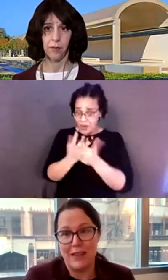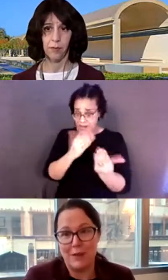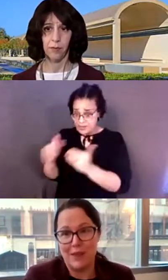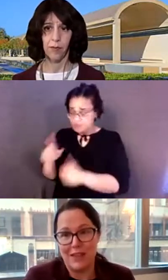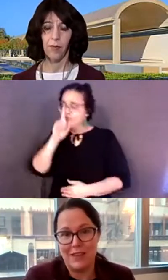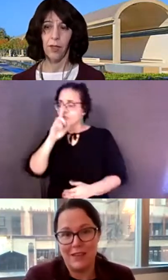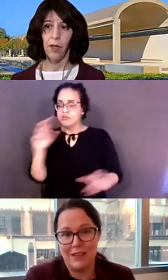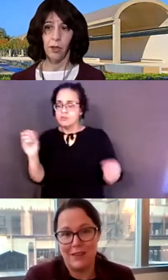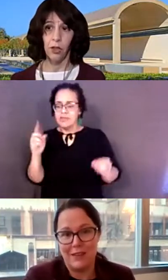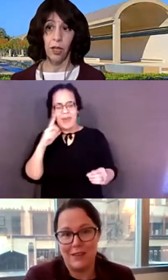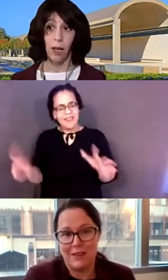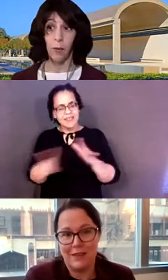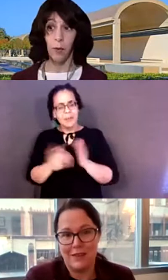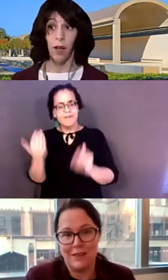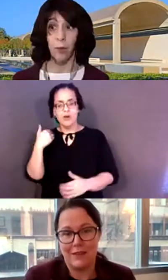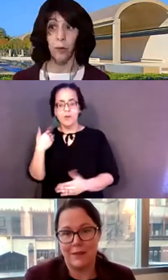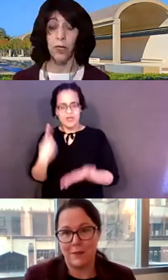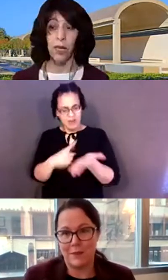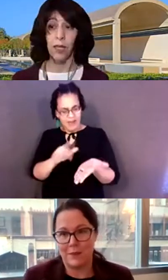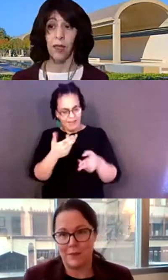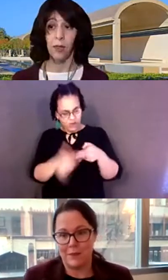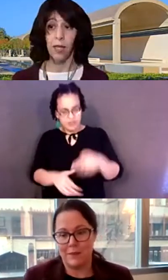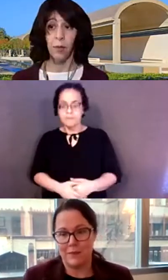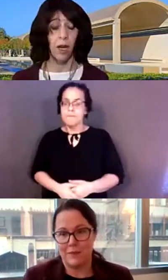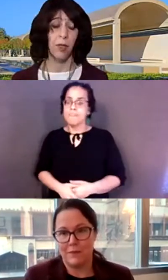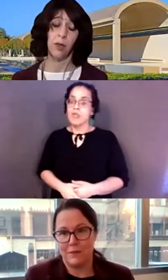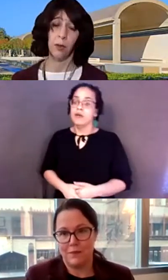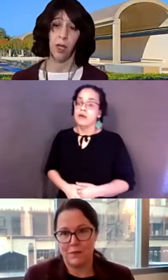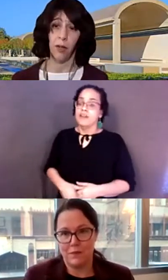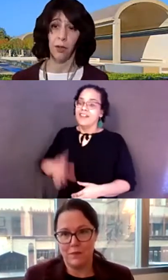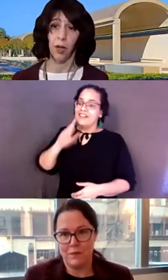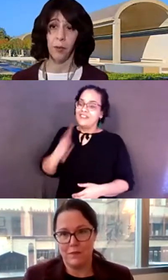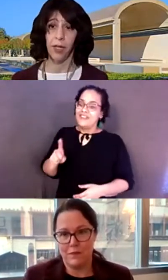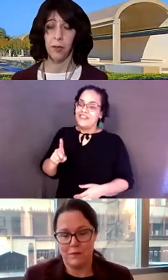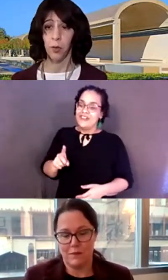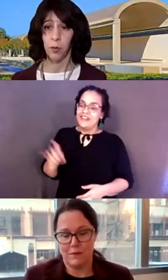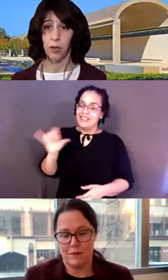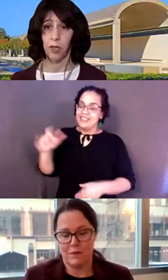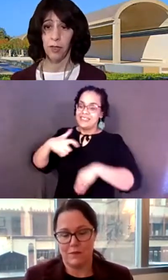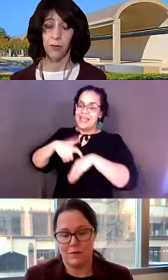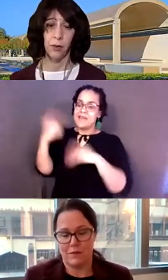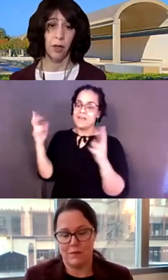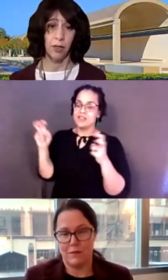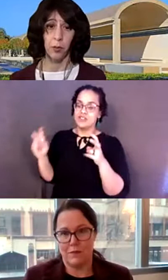little bit? Sure and I, and I would say that those same time issues apply for unpaid